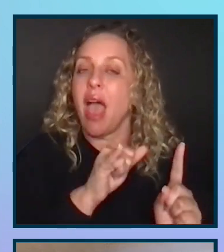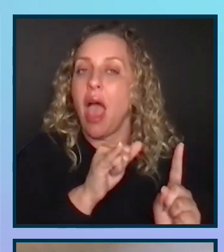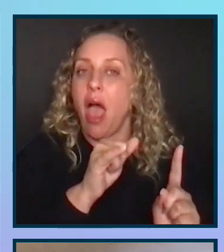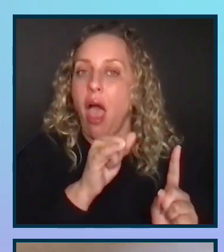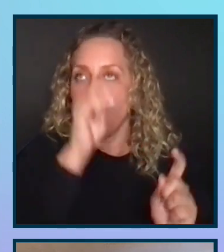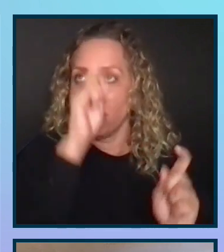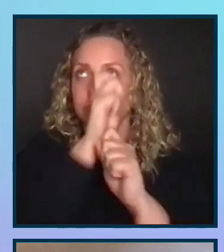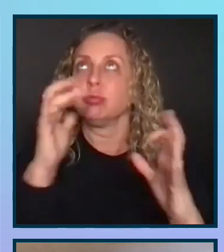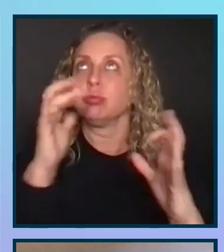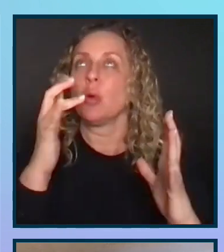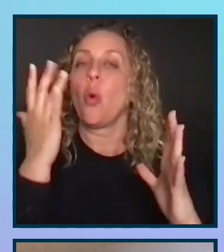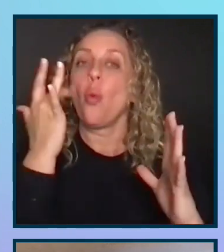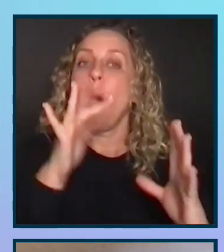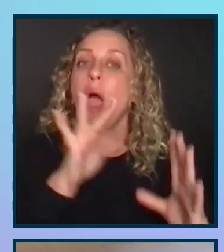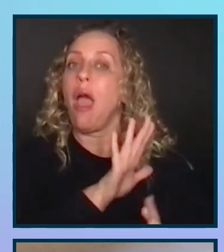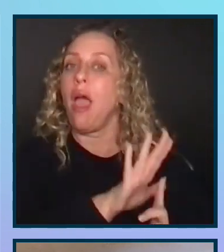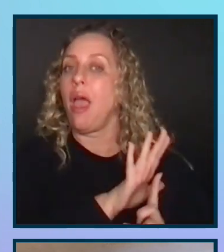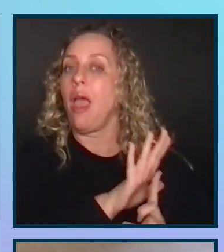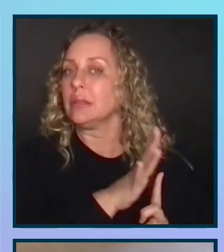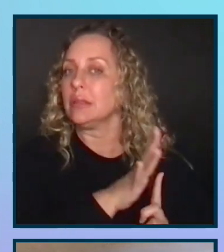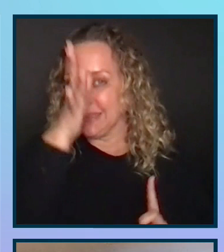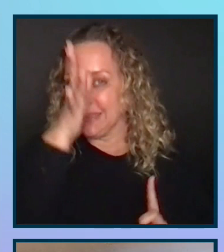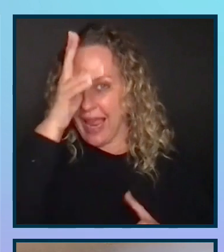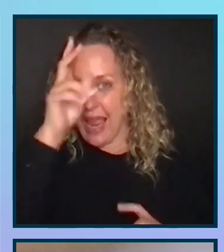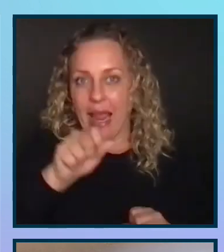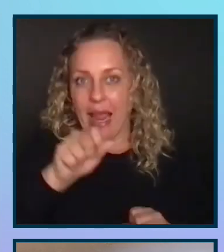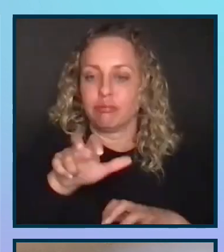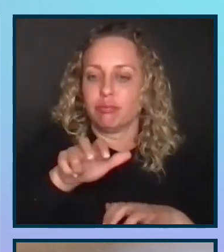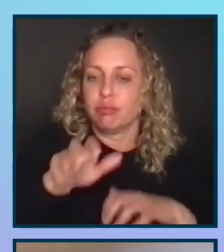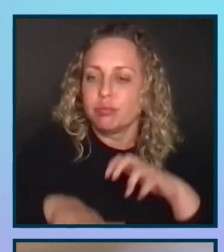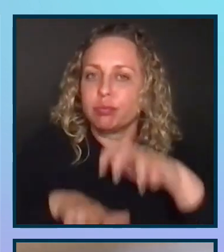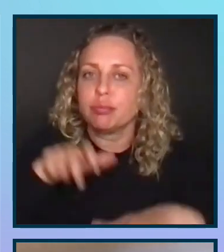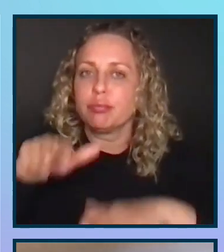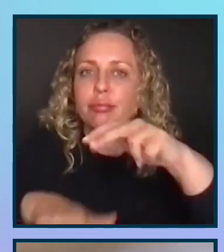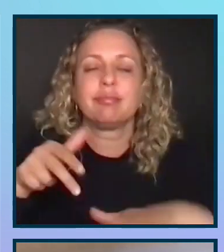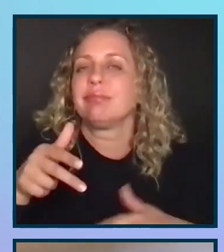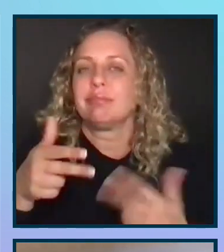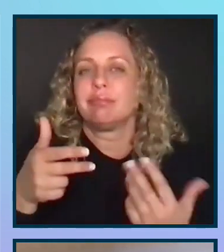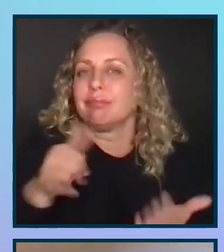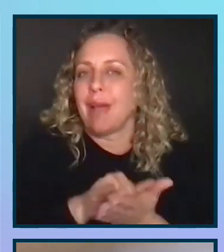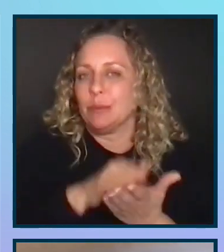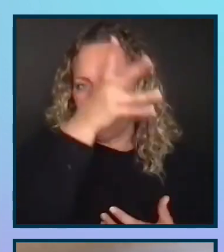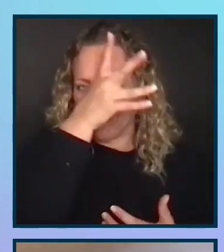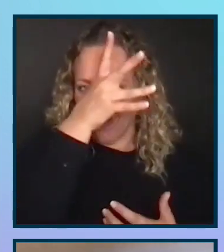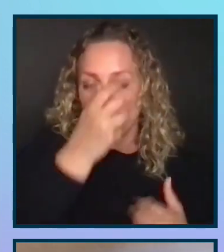because his dad could not hike anymore. My student knew that similar products